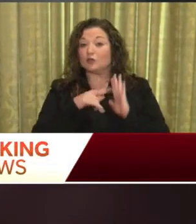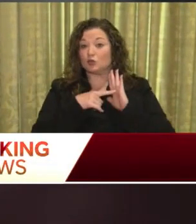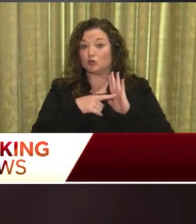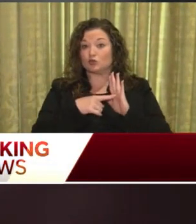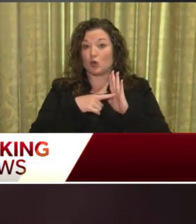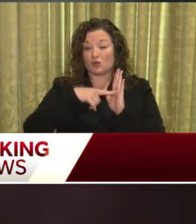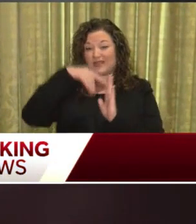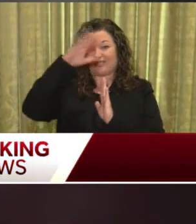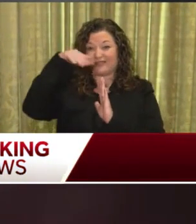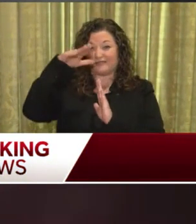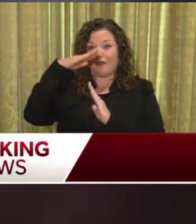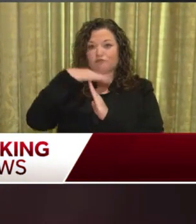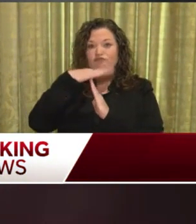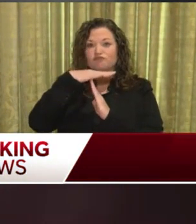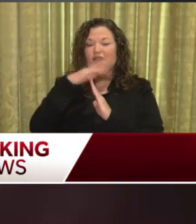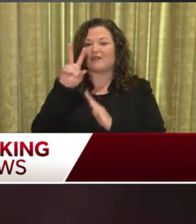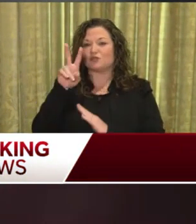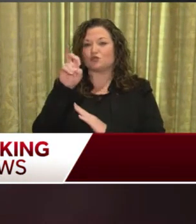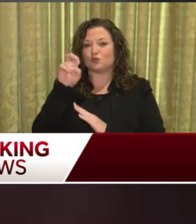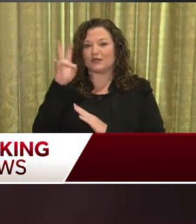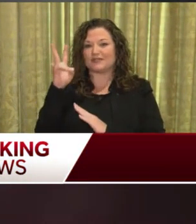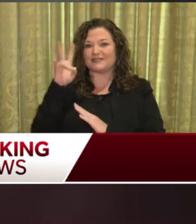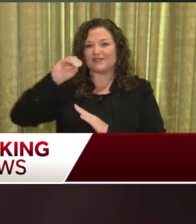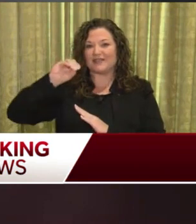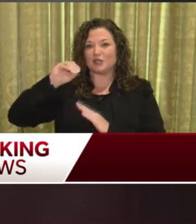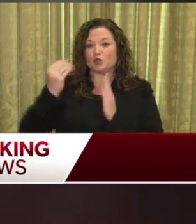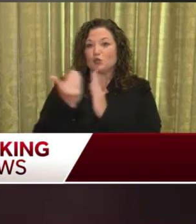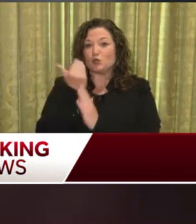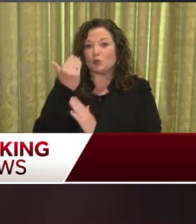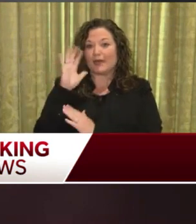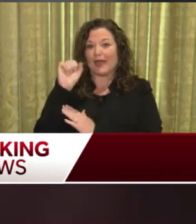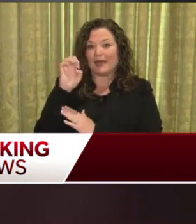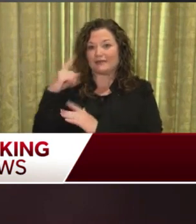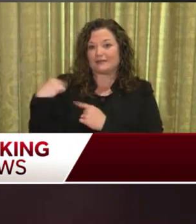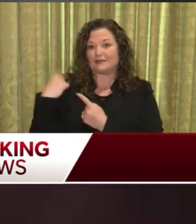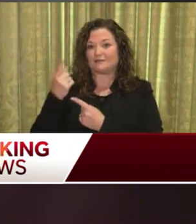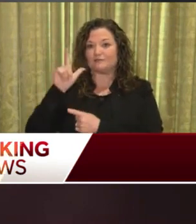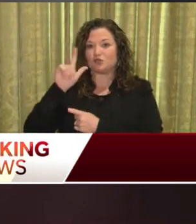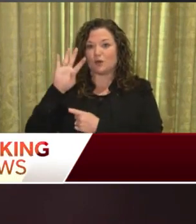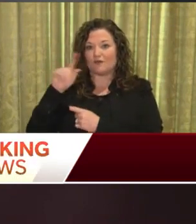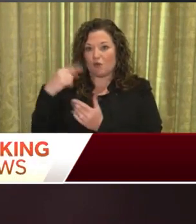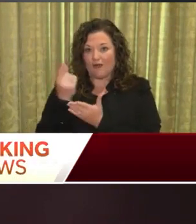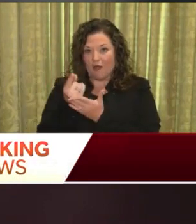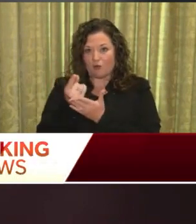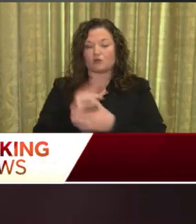AND NOW LET’SO G TO THE CEAS RERTPO FOR TODAY THAT SHOWS AT